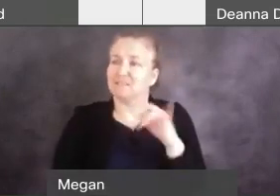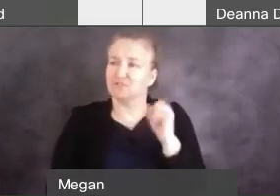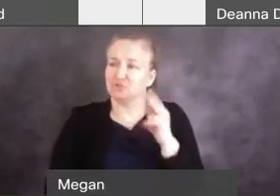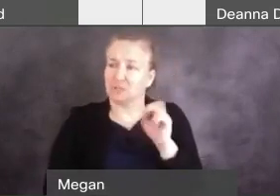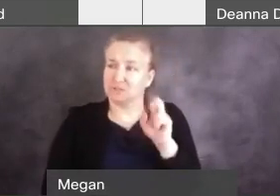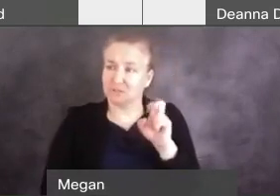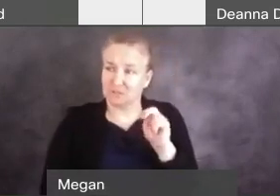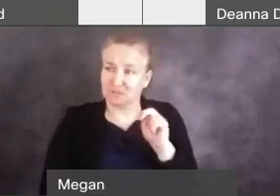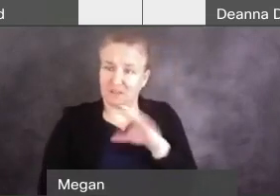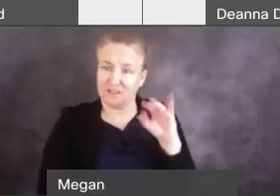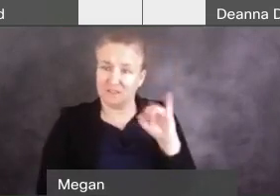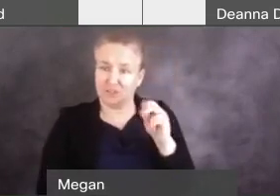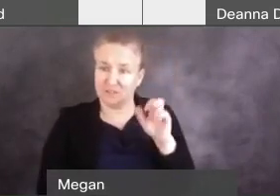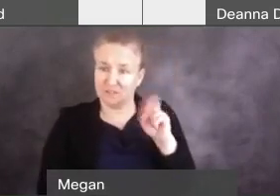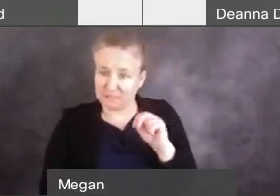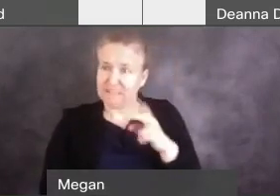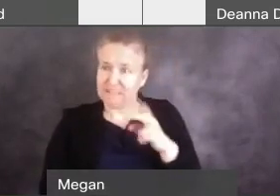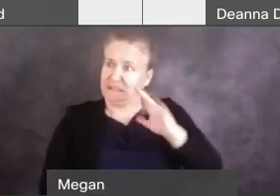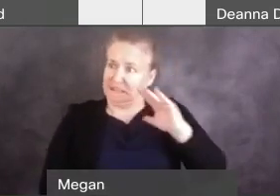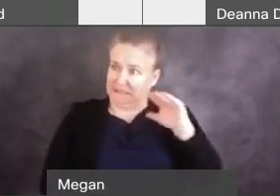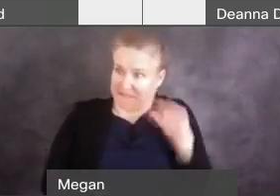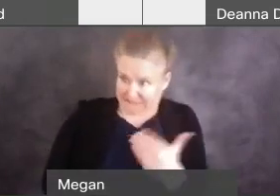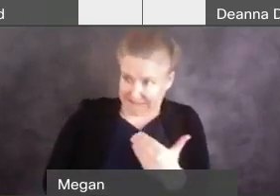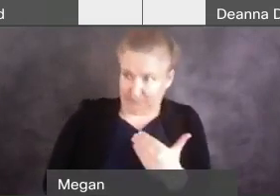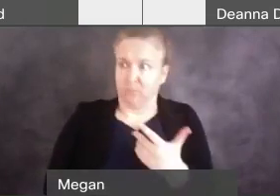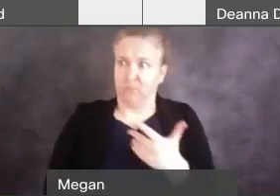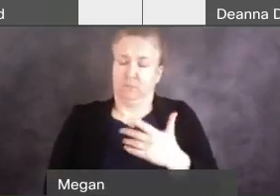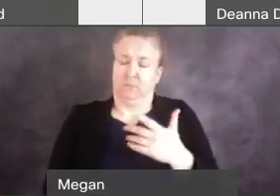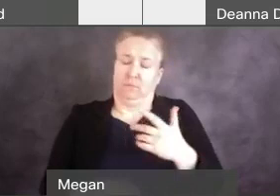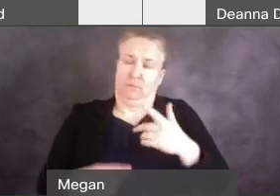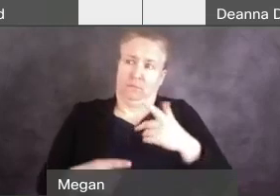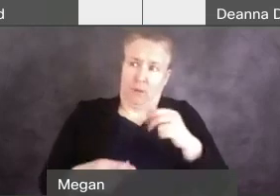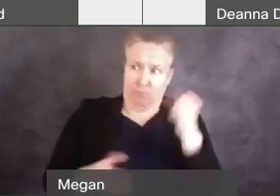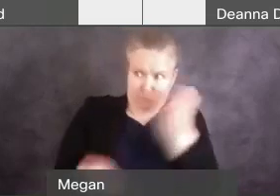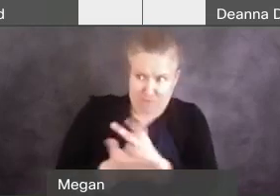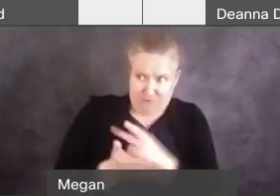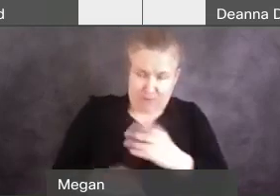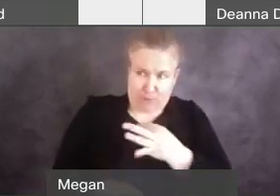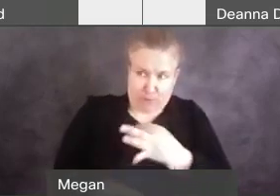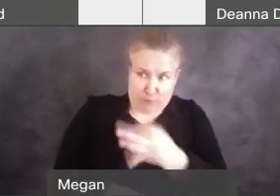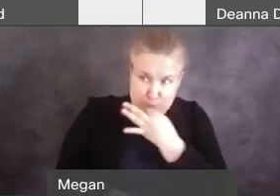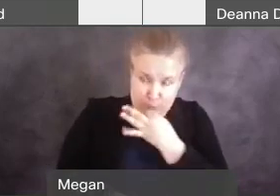possibly, final approval friday. Speak about the County's interest in that vaccine and do you know